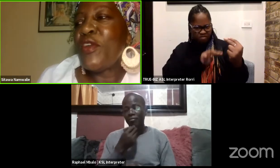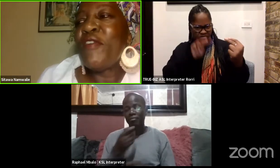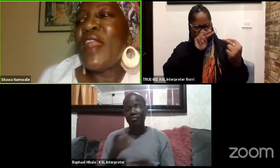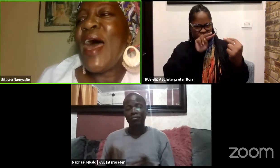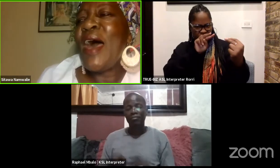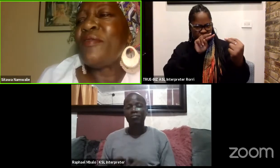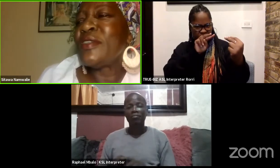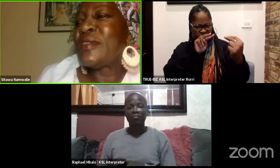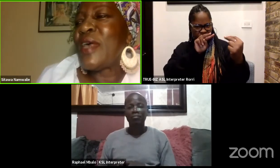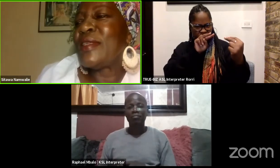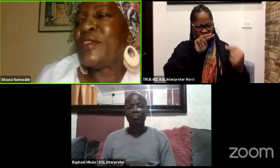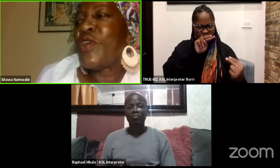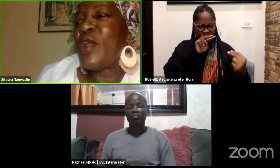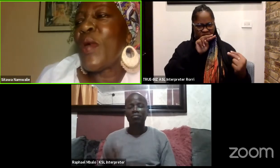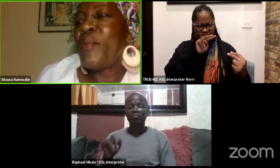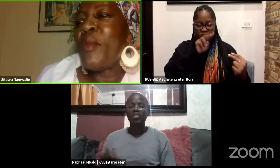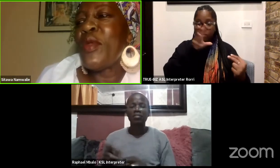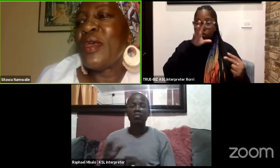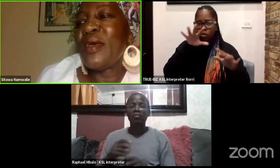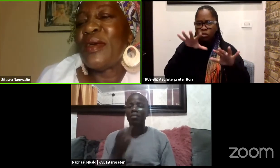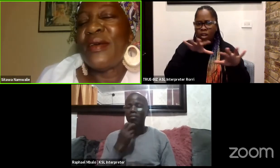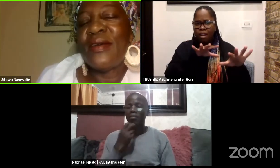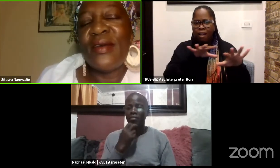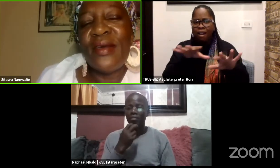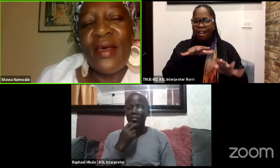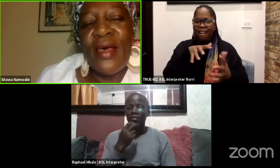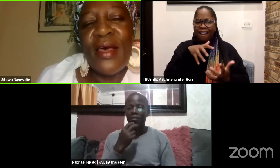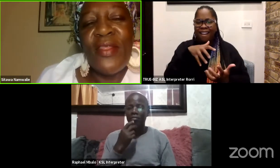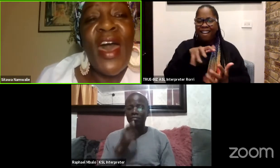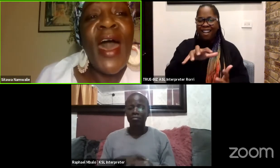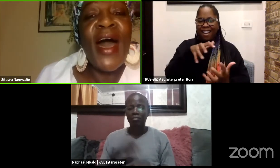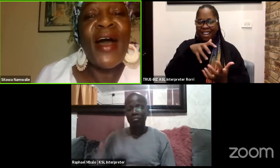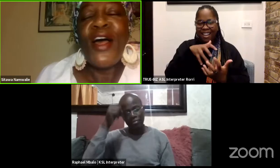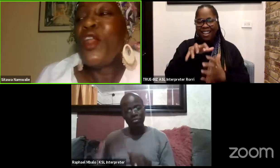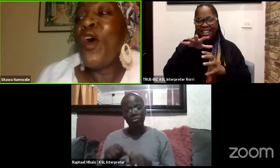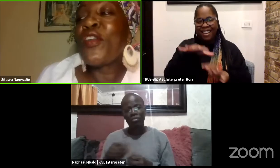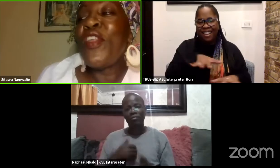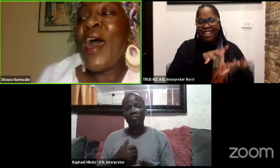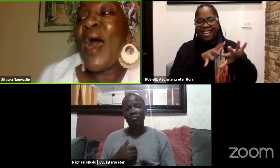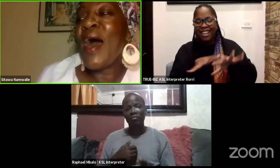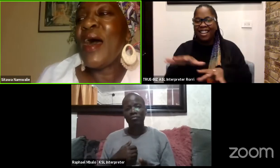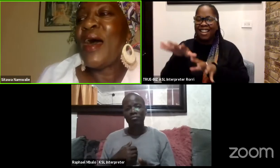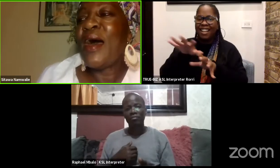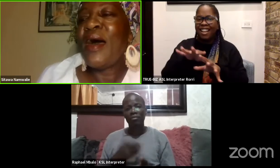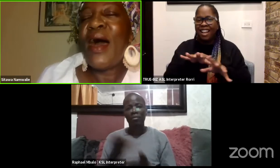The river laughs at this runaway memory. "There look there, look there."